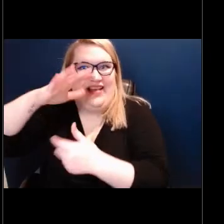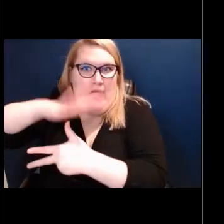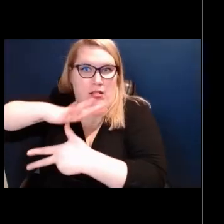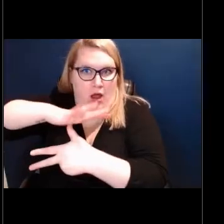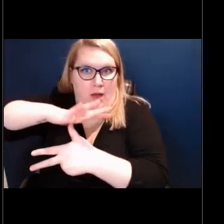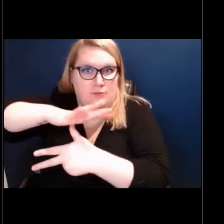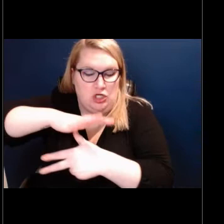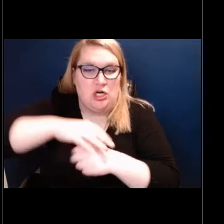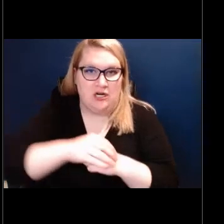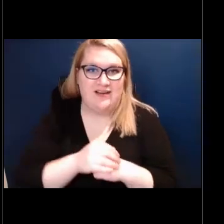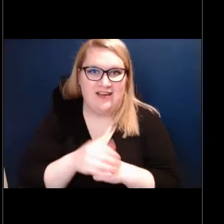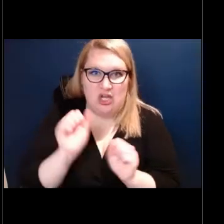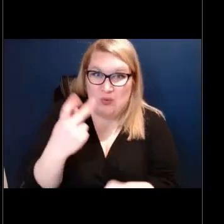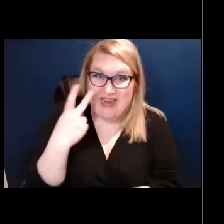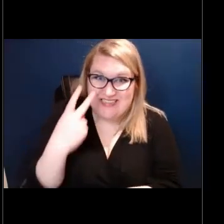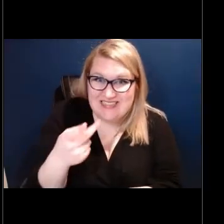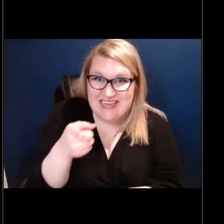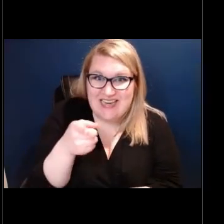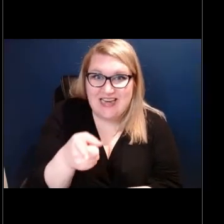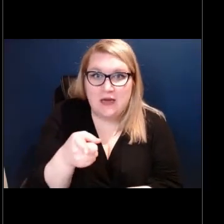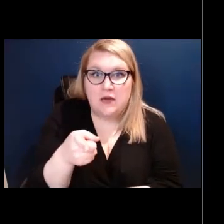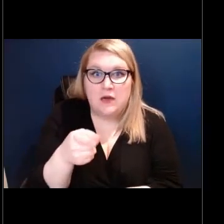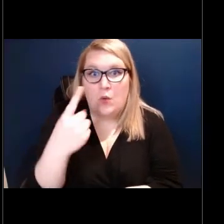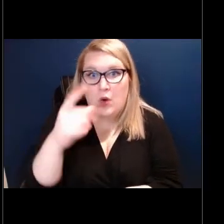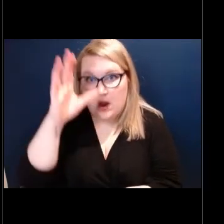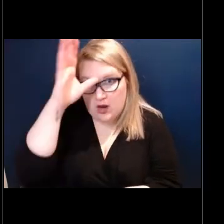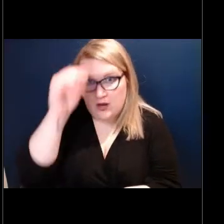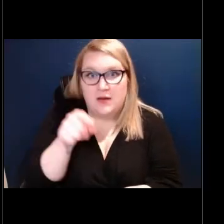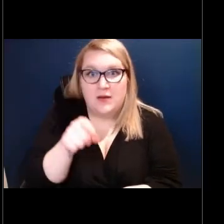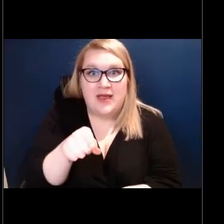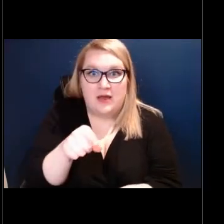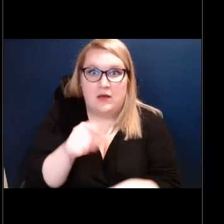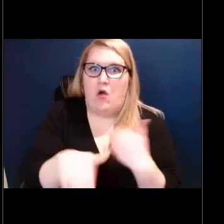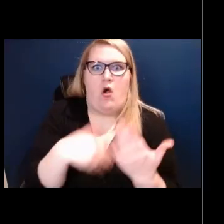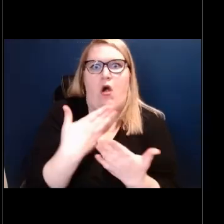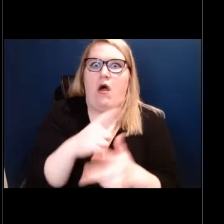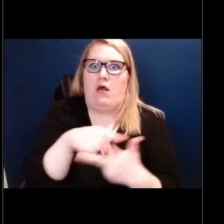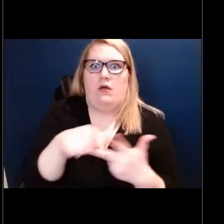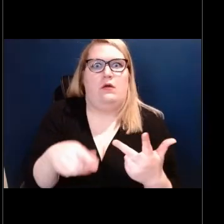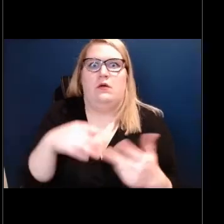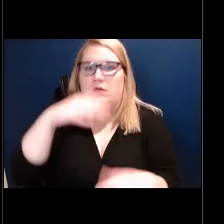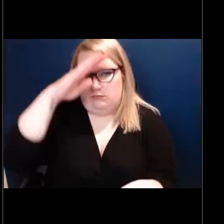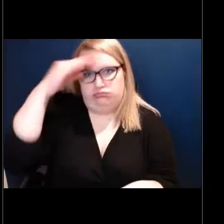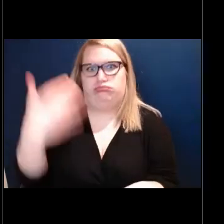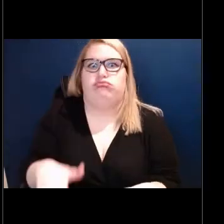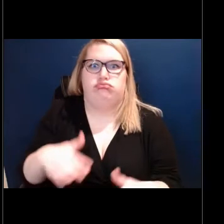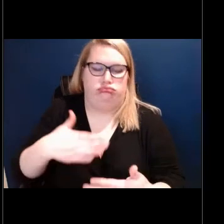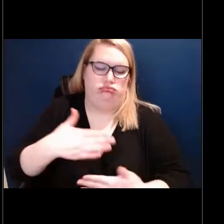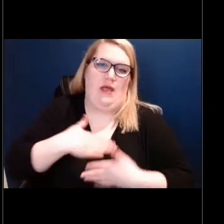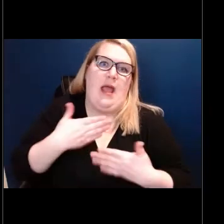And towards the end, you can even see this, the one gentlemen, and they're all very, very happy to be in the helicopter.